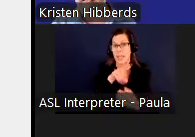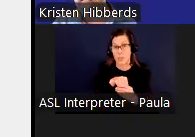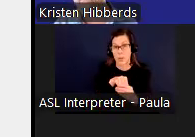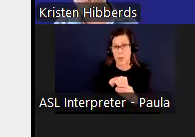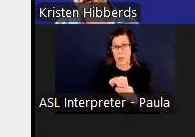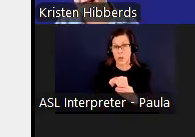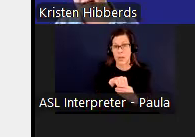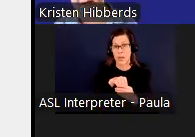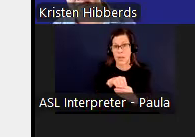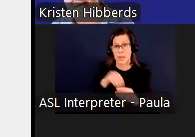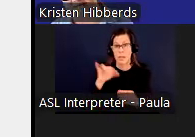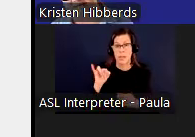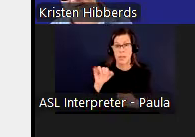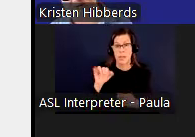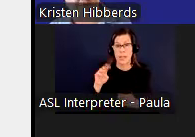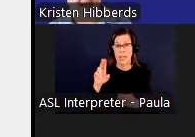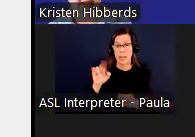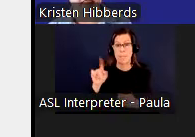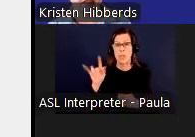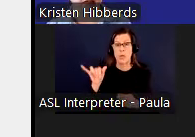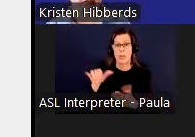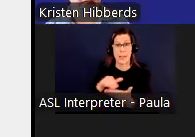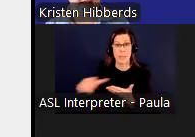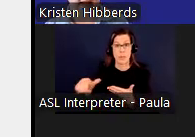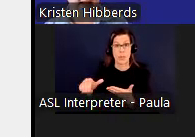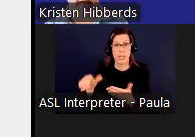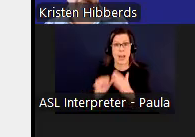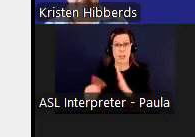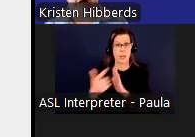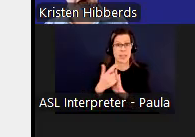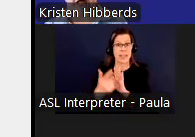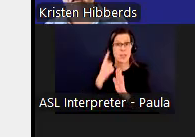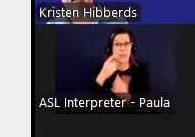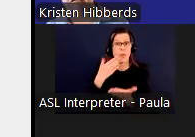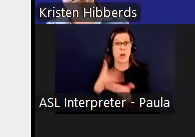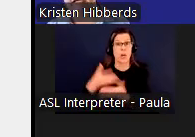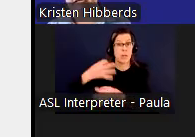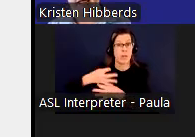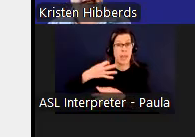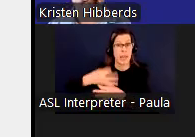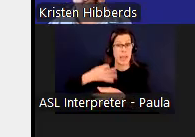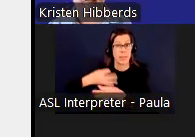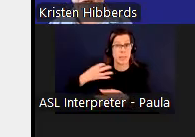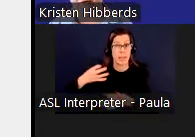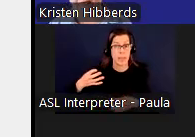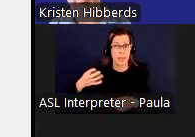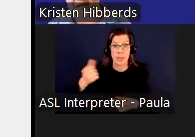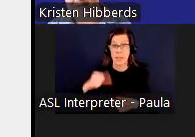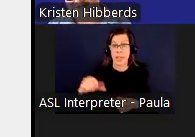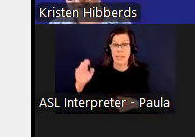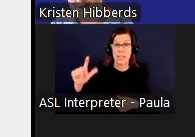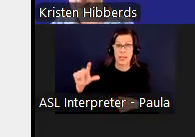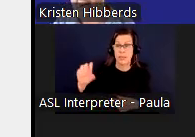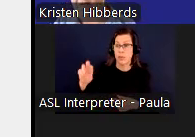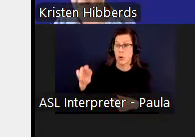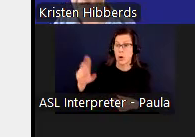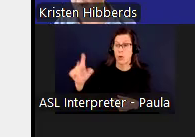statute for good faith and by saying any civil or criminal action it kind of opens